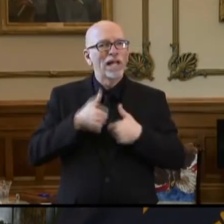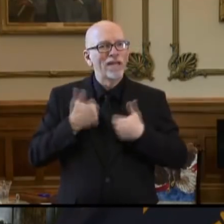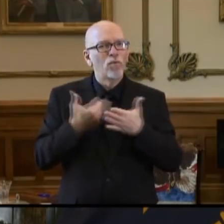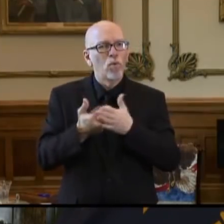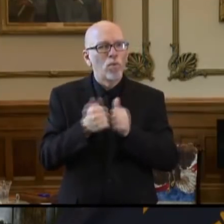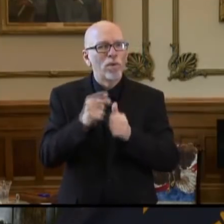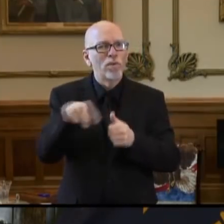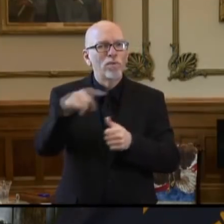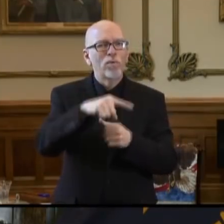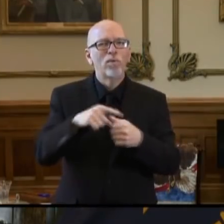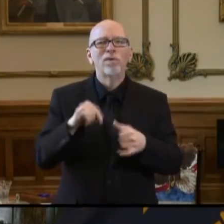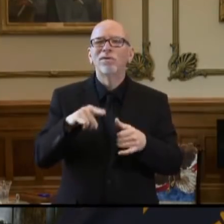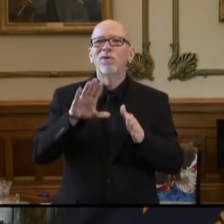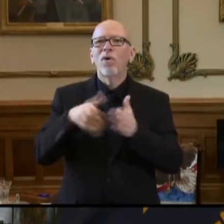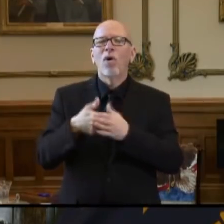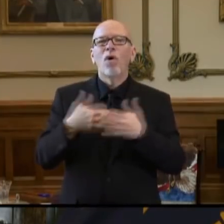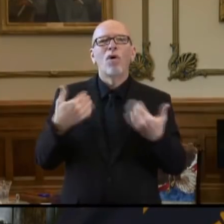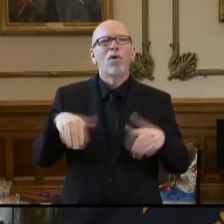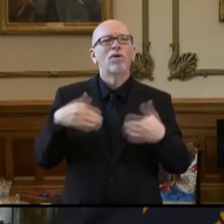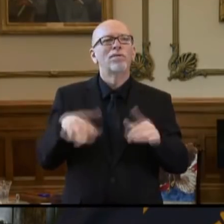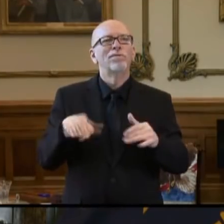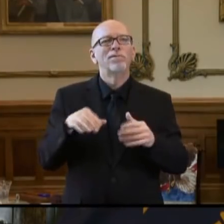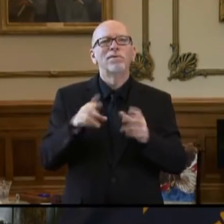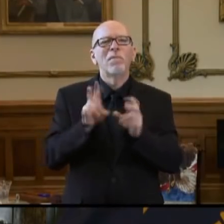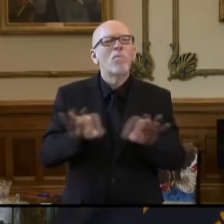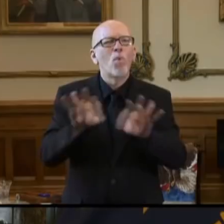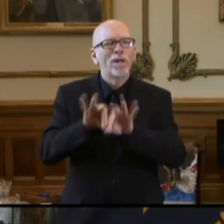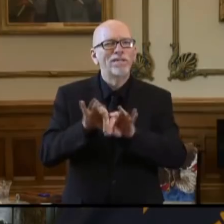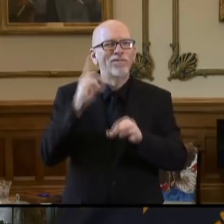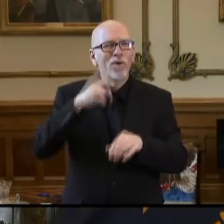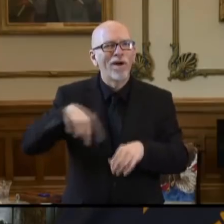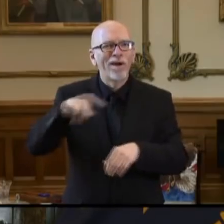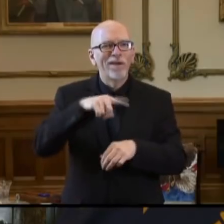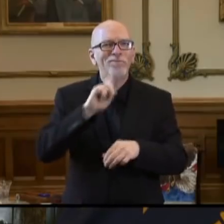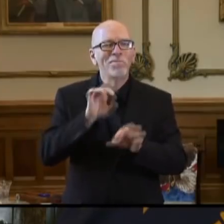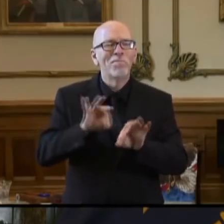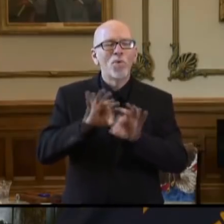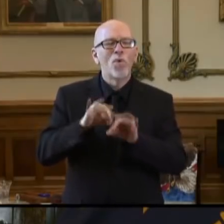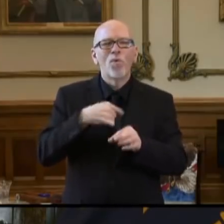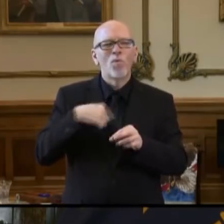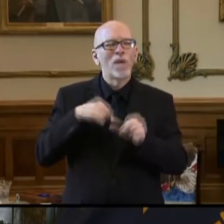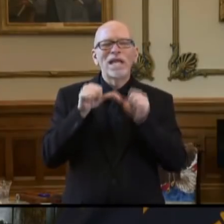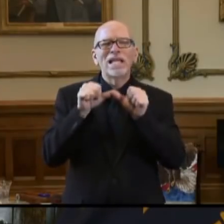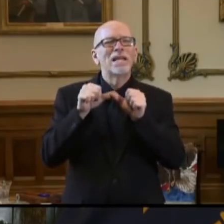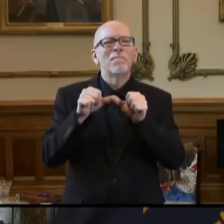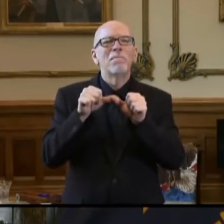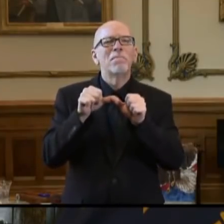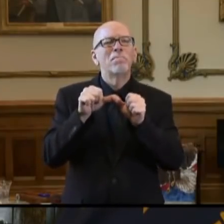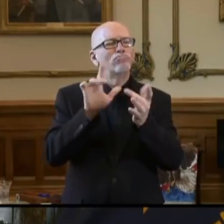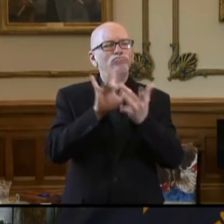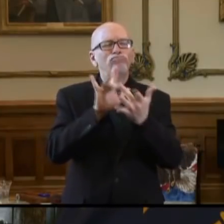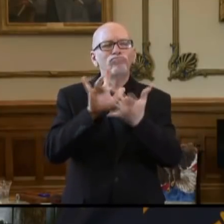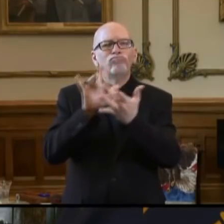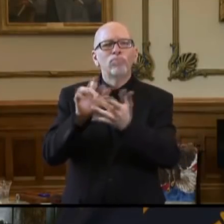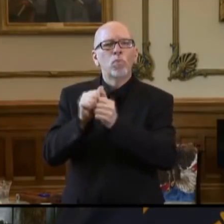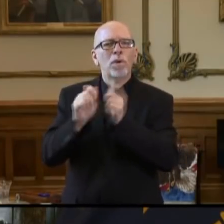IN AND MAKING SURE FOLKS ARE DOING OK. THAT ARE CLOSE TO YOU .THIS IS ALL SO IMPORTANT THAT